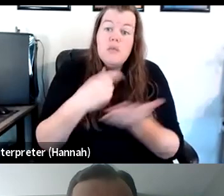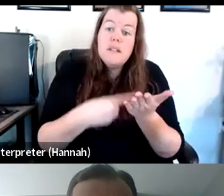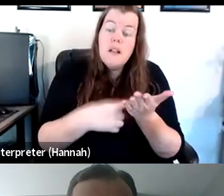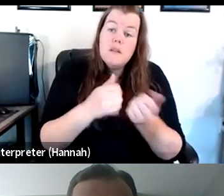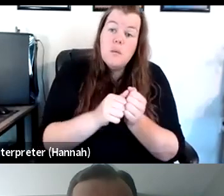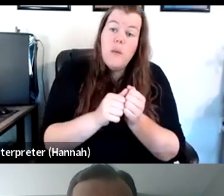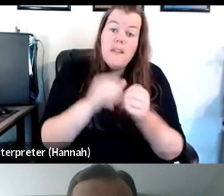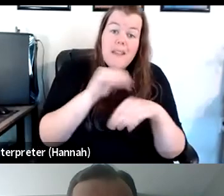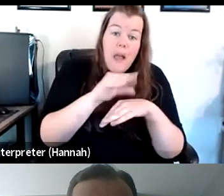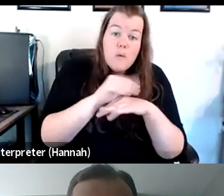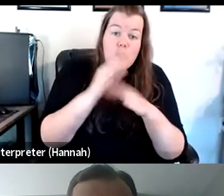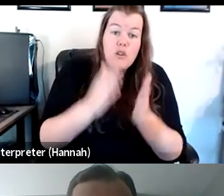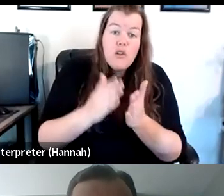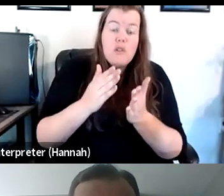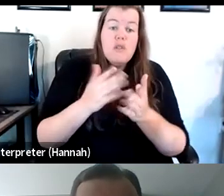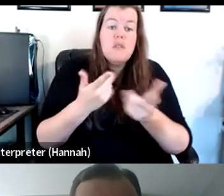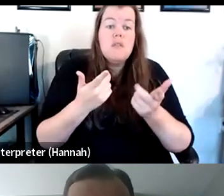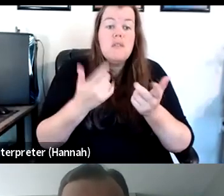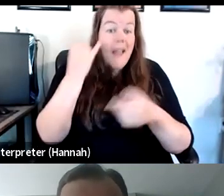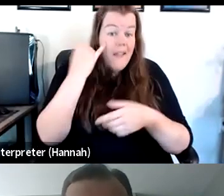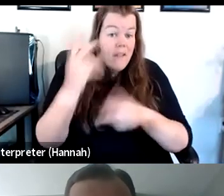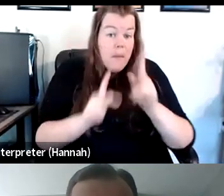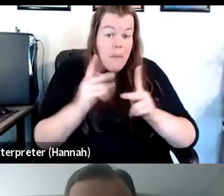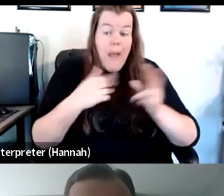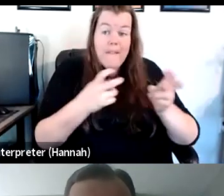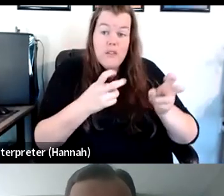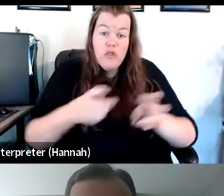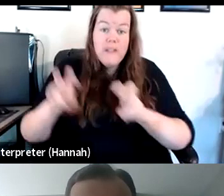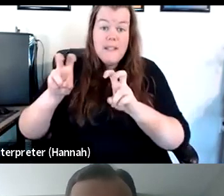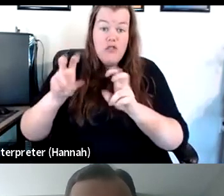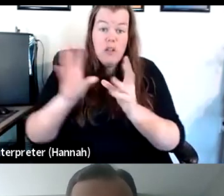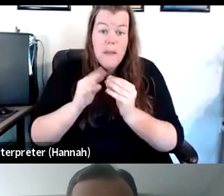so that way when folks have transition meetings you know in case conference committees um it's